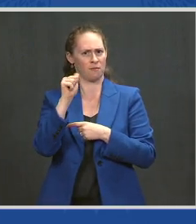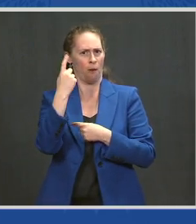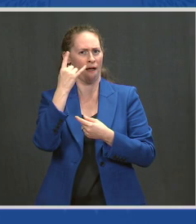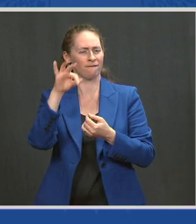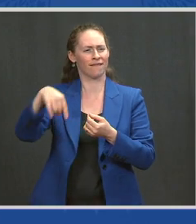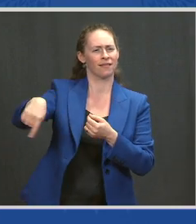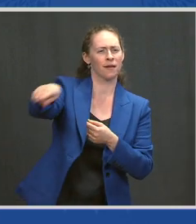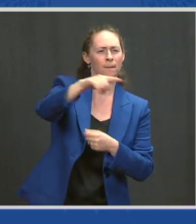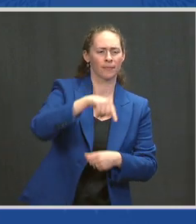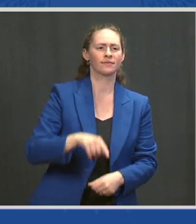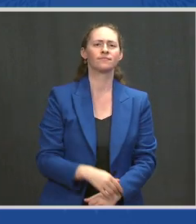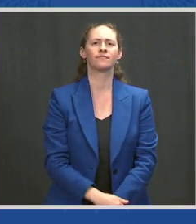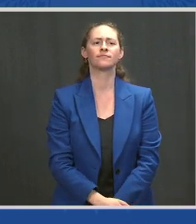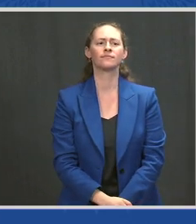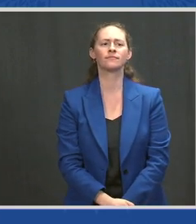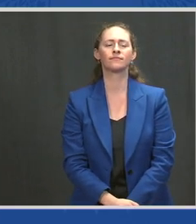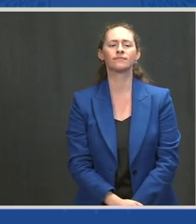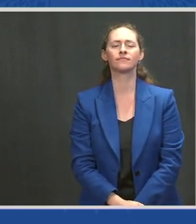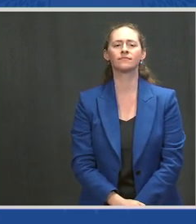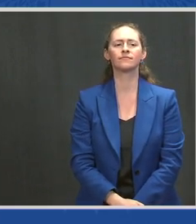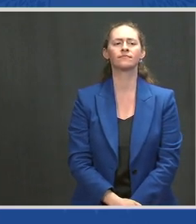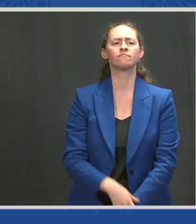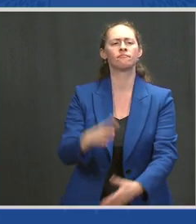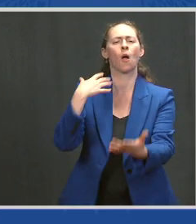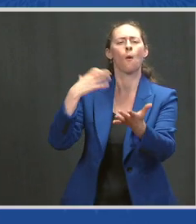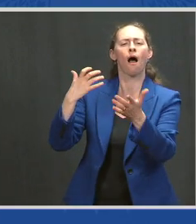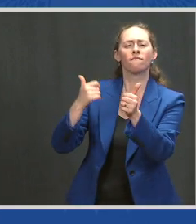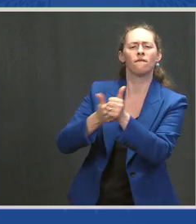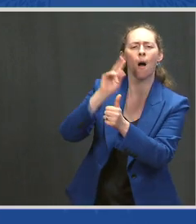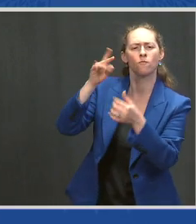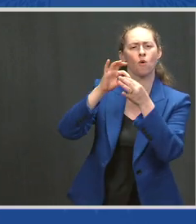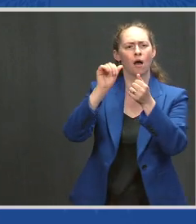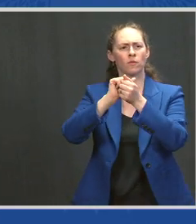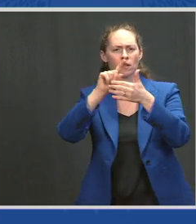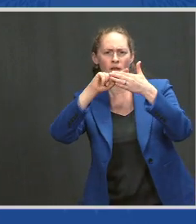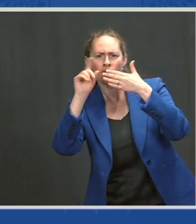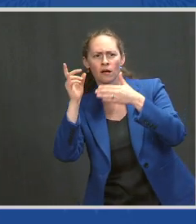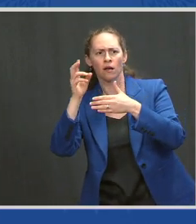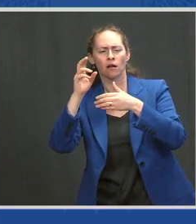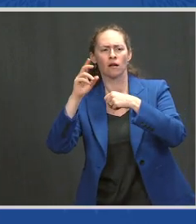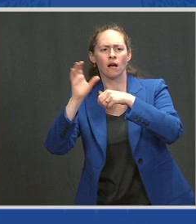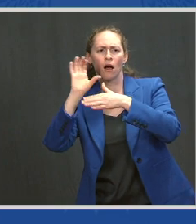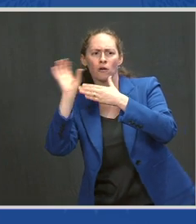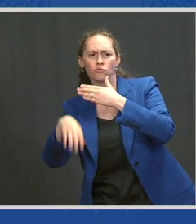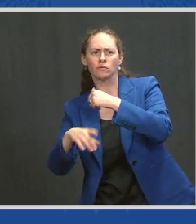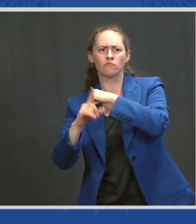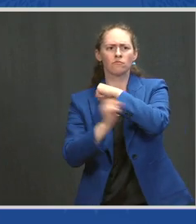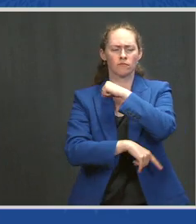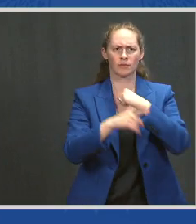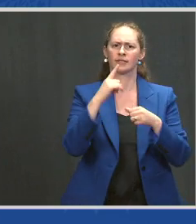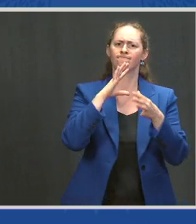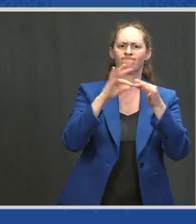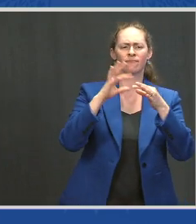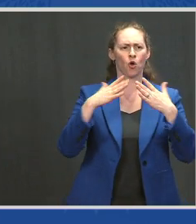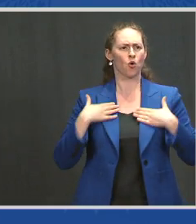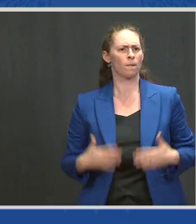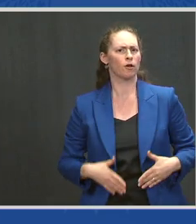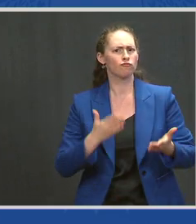on the same theme of consequences. You said, just now, that you spoke to him a lot about human rights. What did you say would happen if opposition leader Aleksey Navalny dies?